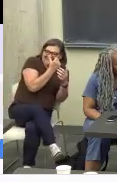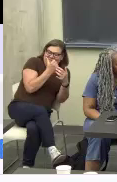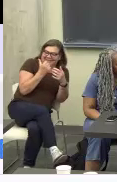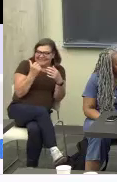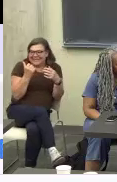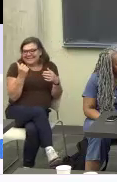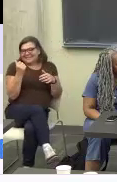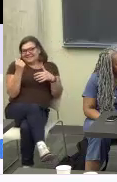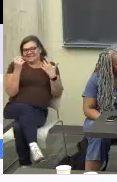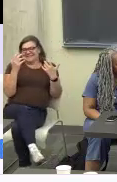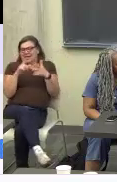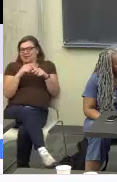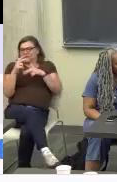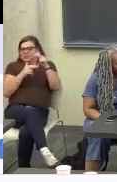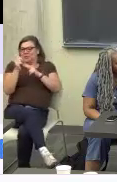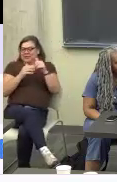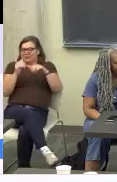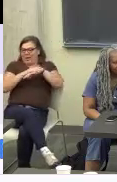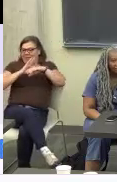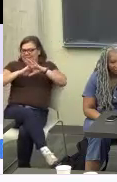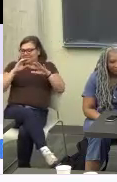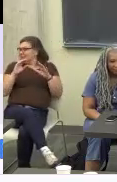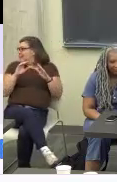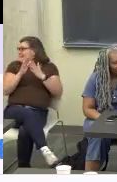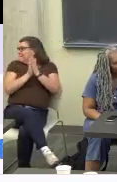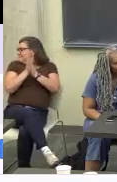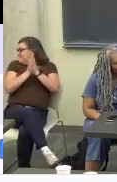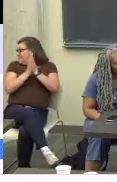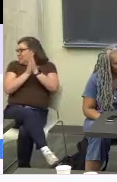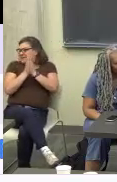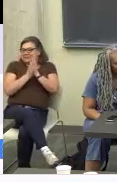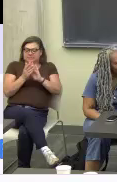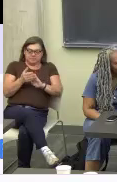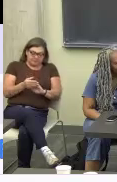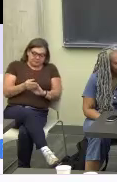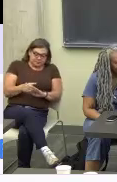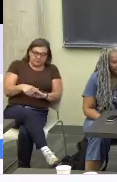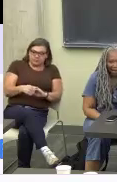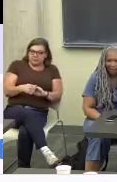make sure that we build on this momentum And see what we can say and prepare for next year.